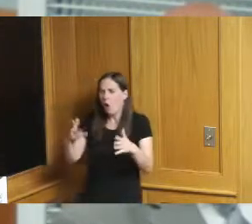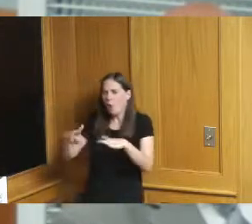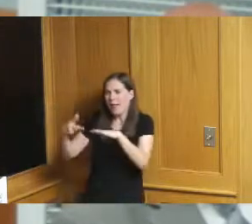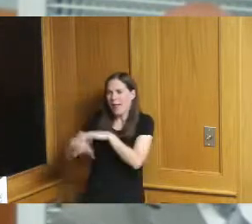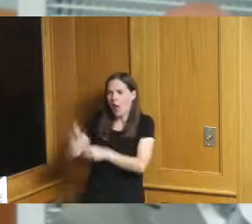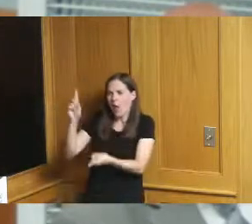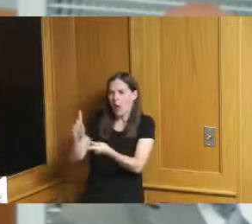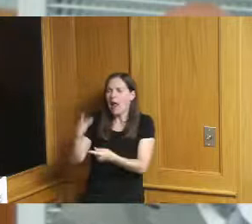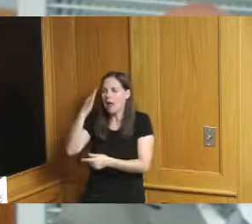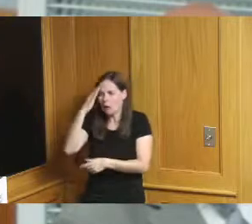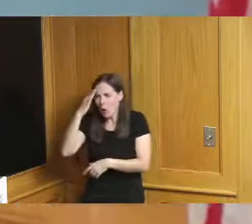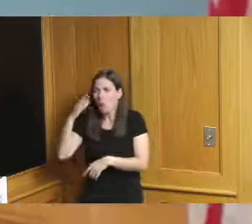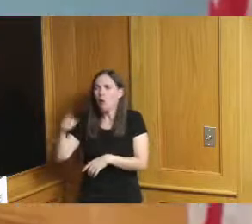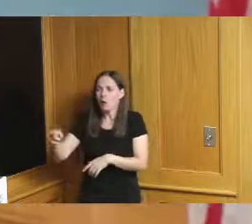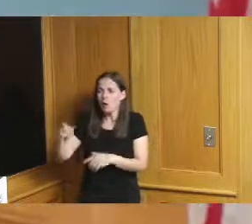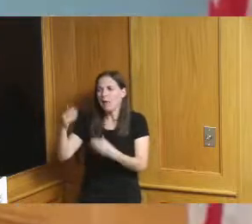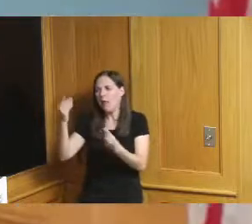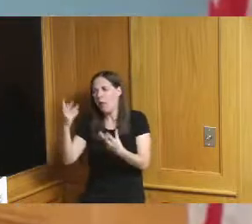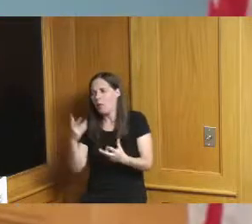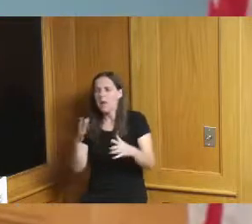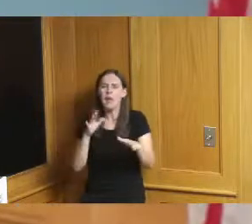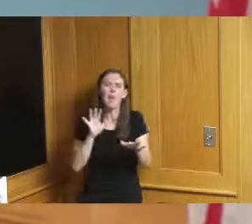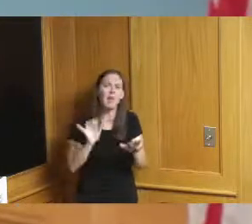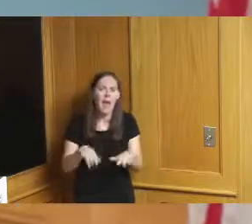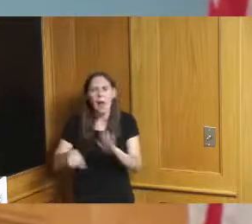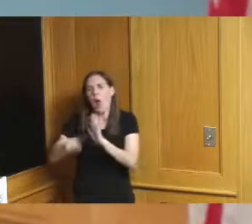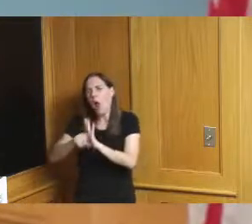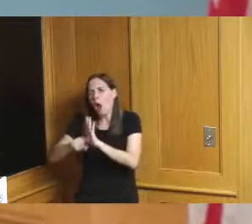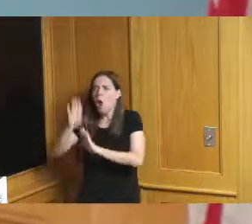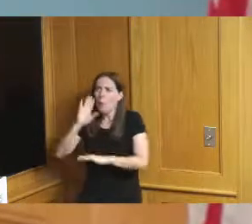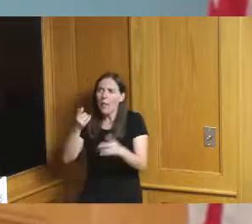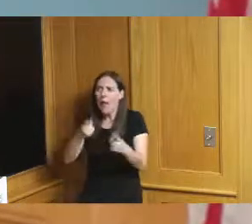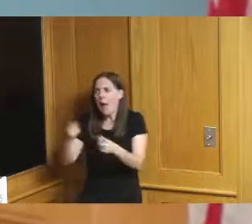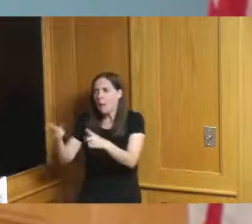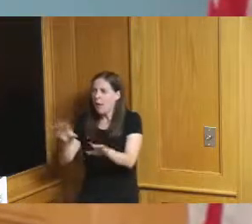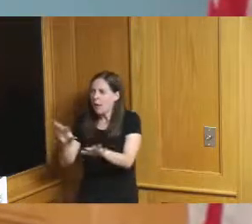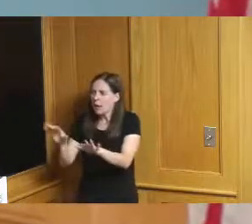giving me the gloom and doom and which because you got your reinvent metro well reinvent did not mean